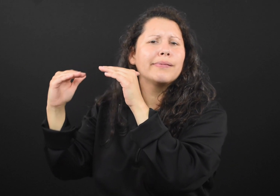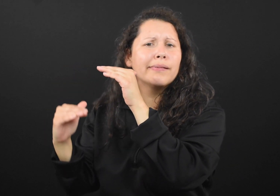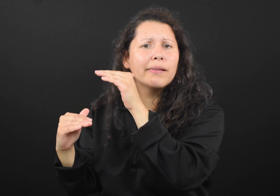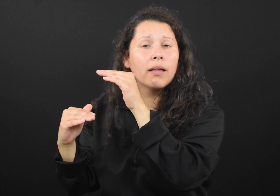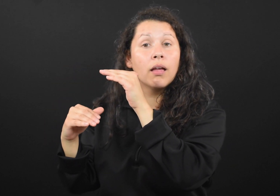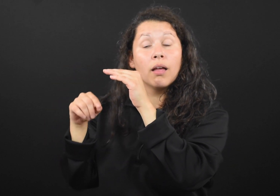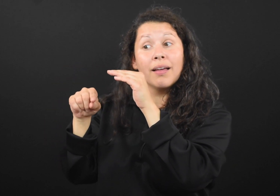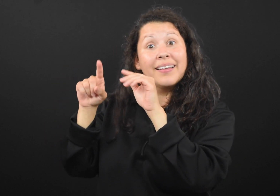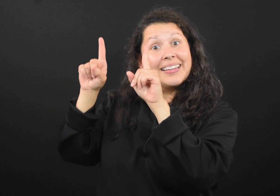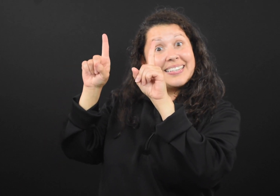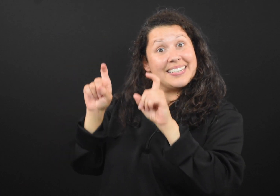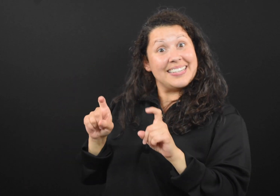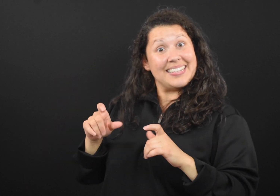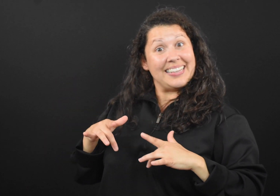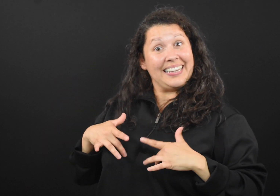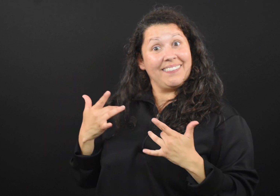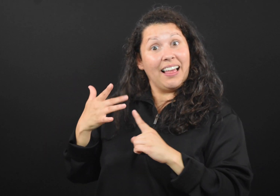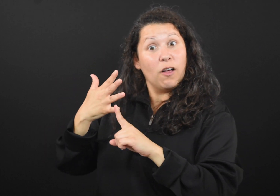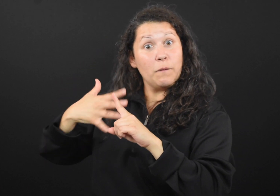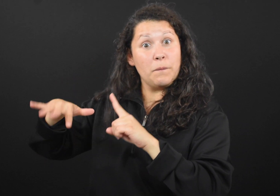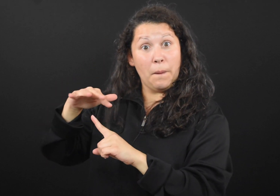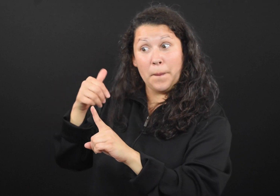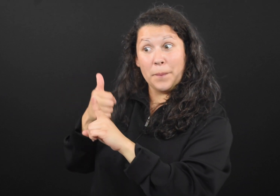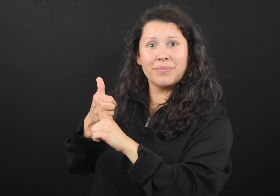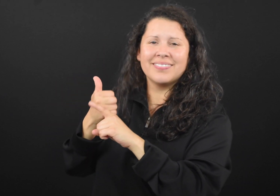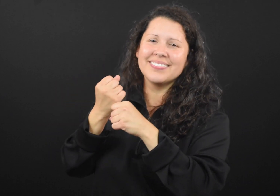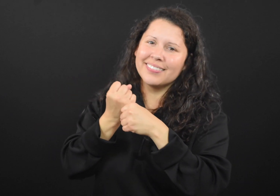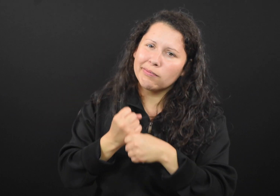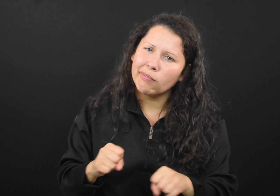and created a safe and welcoming environment at testing events.